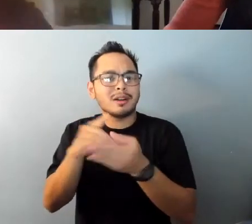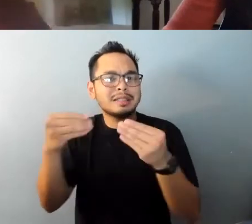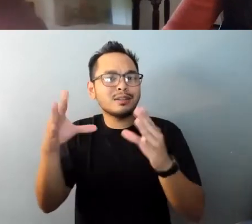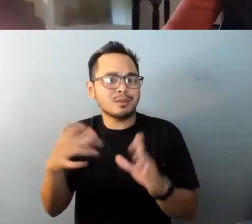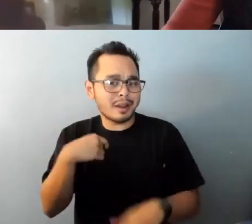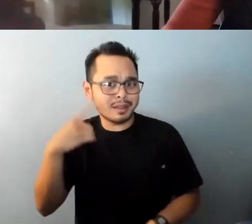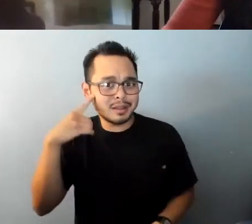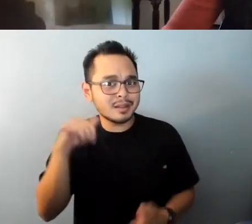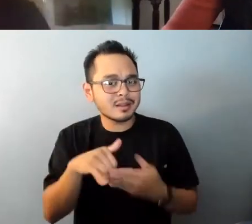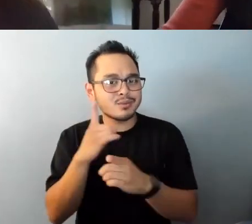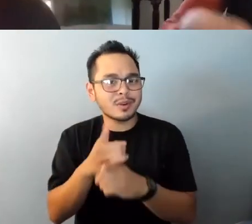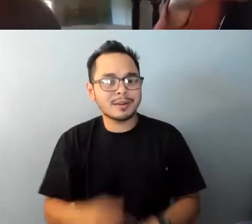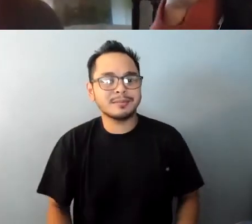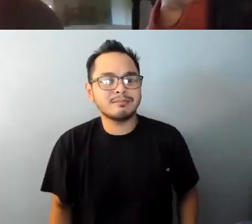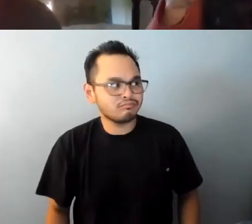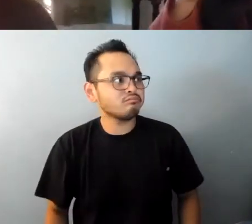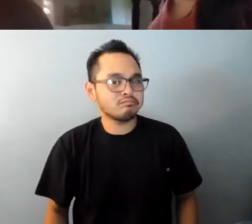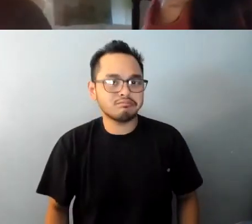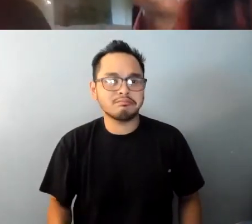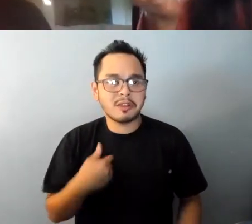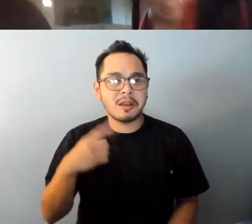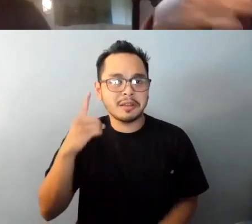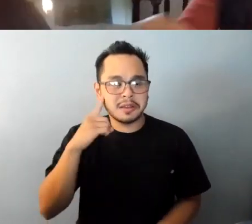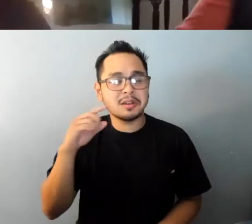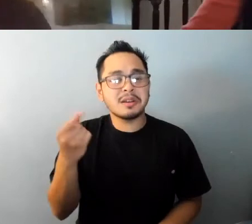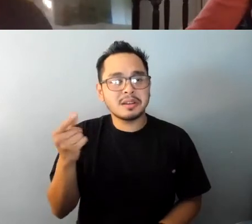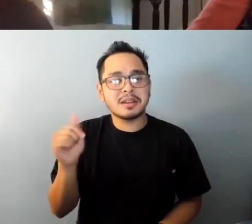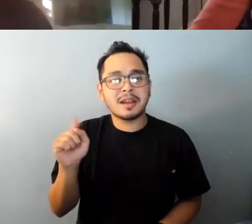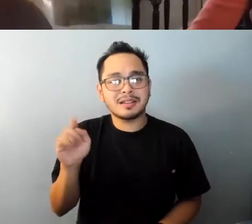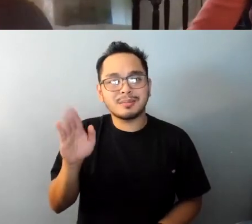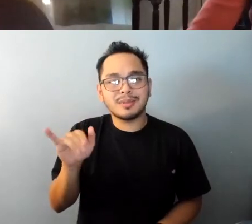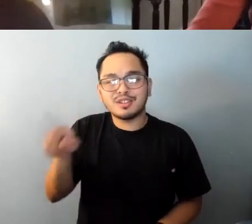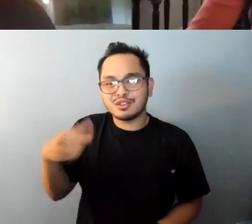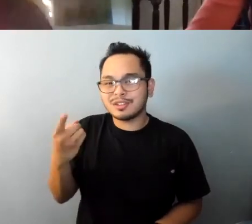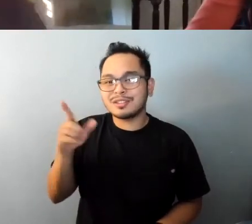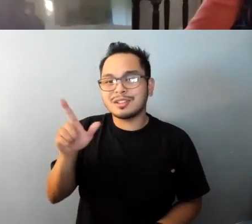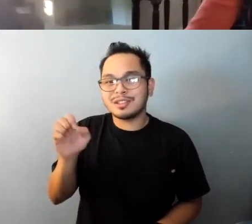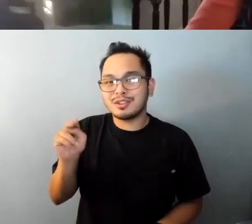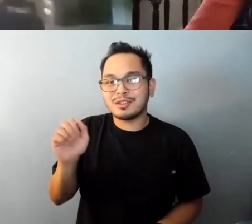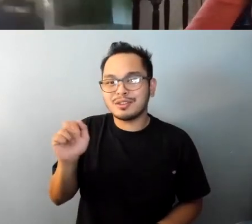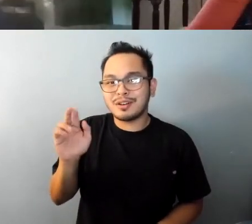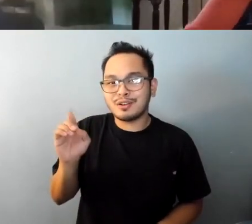I think Gatsby is just Leonardo DiCaprio in the wolf of Wall Street.